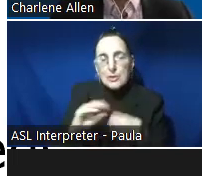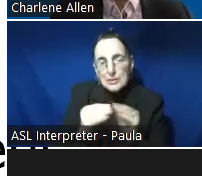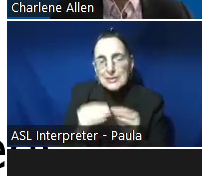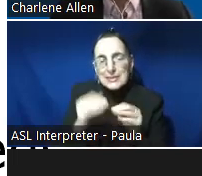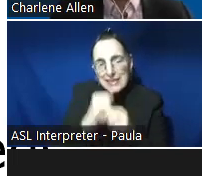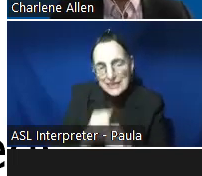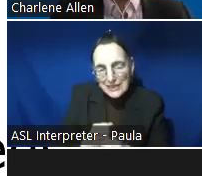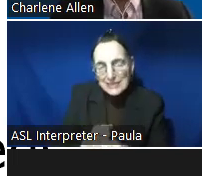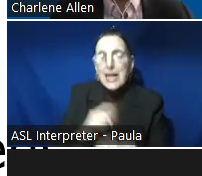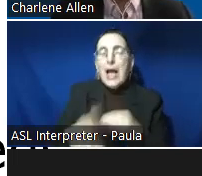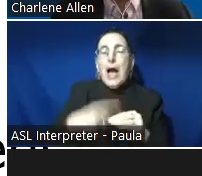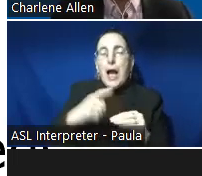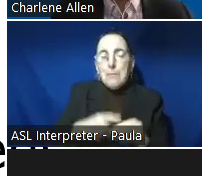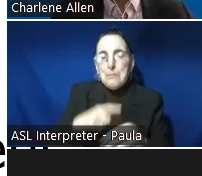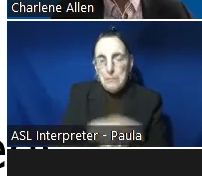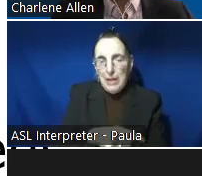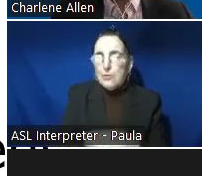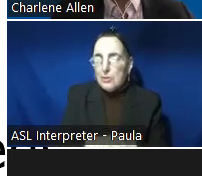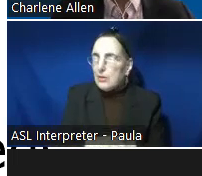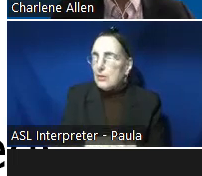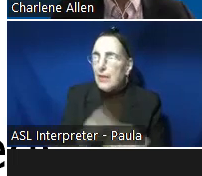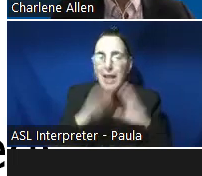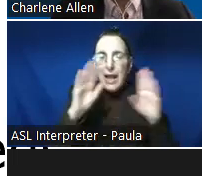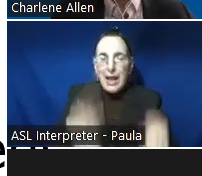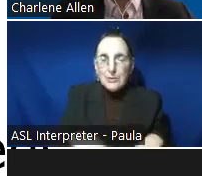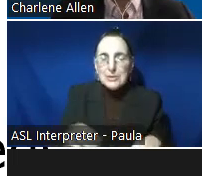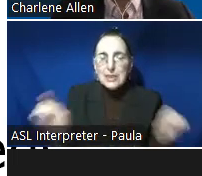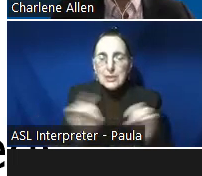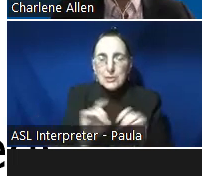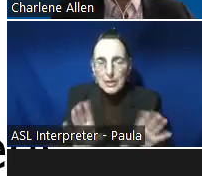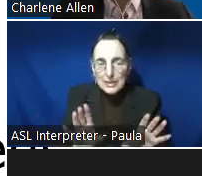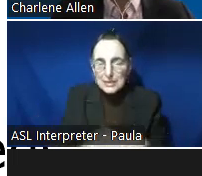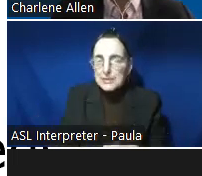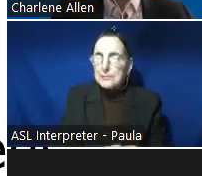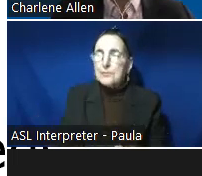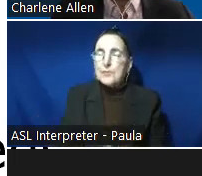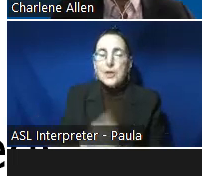and accessible housing crisis. There are over 23 million American households with